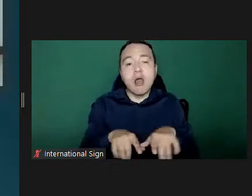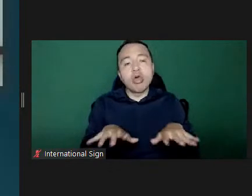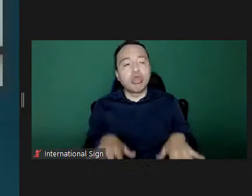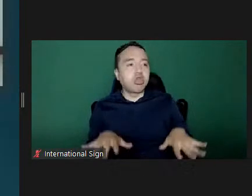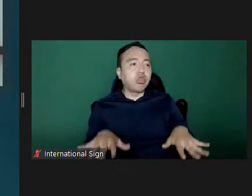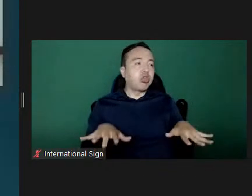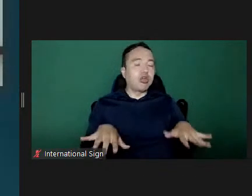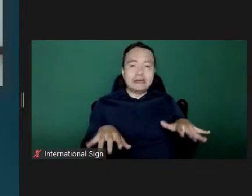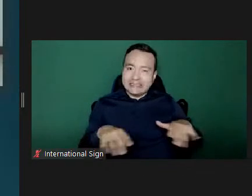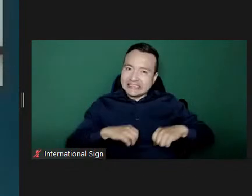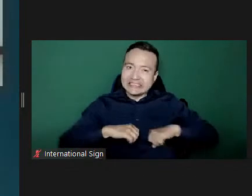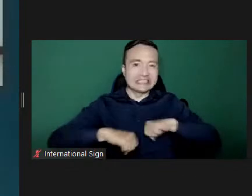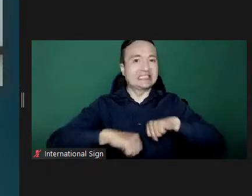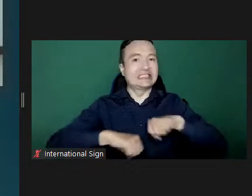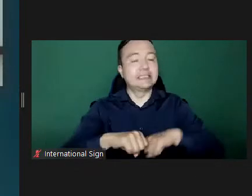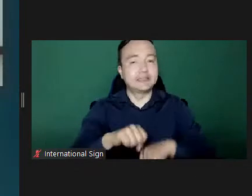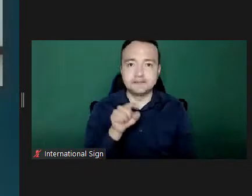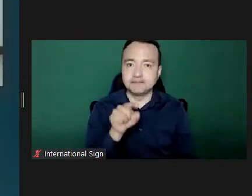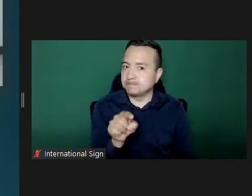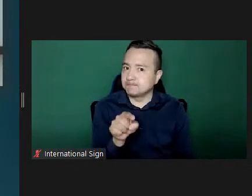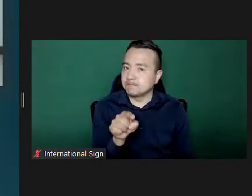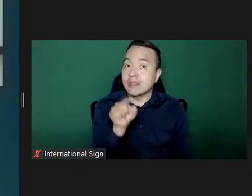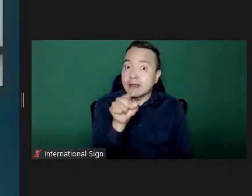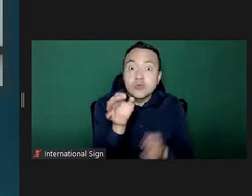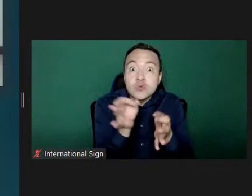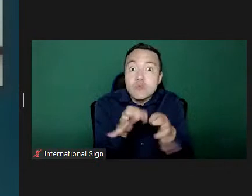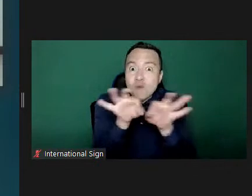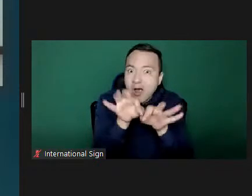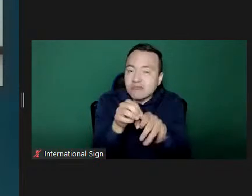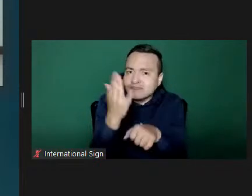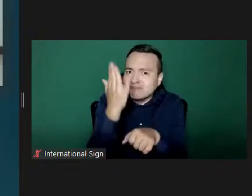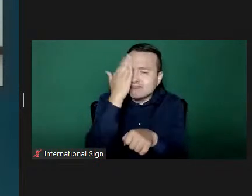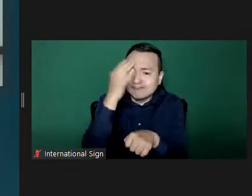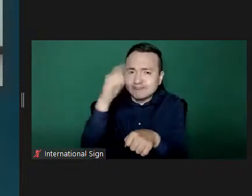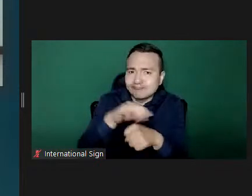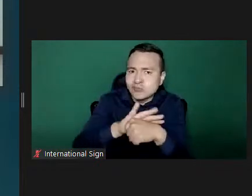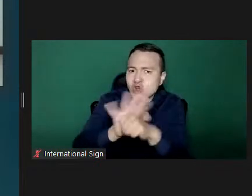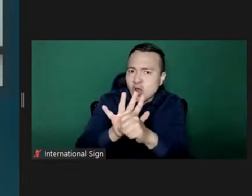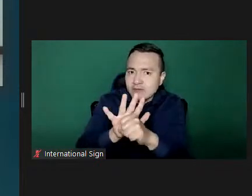While we could not go out in the field to host events.